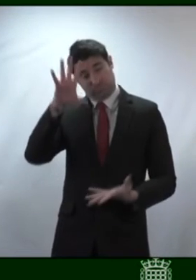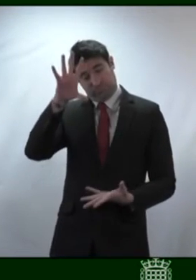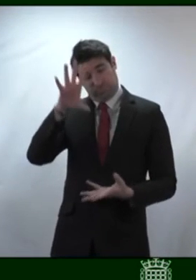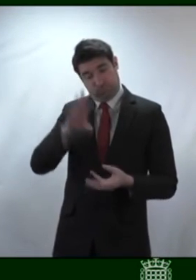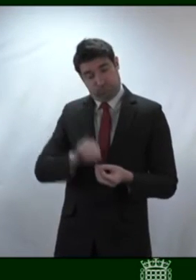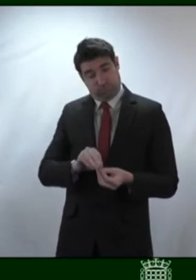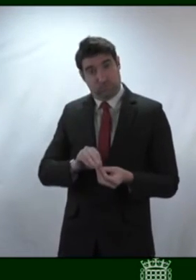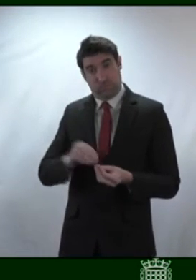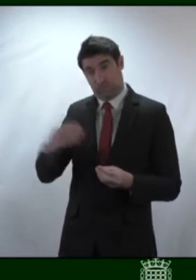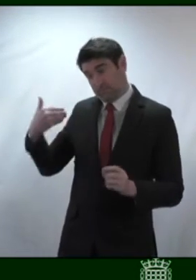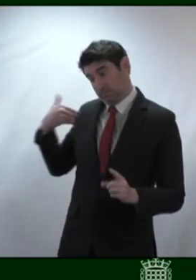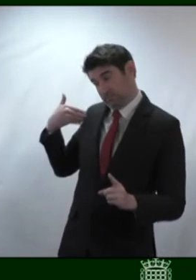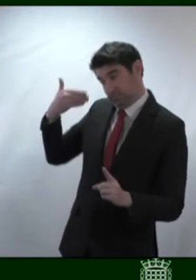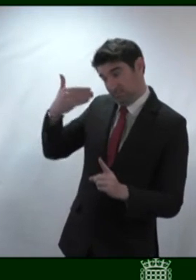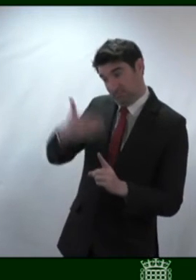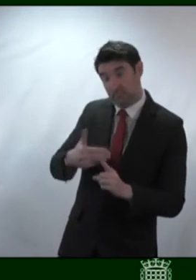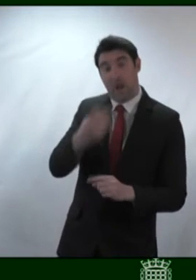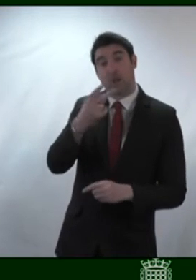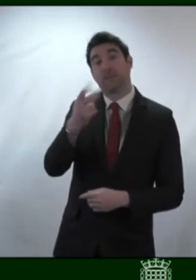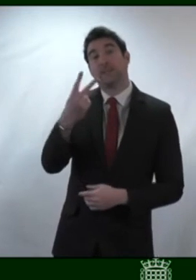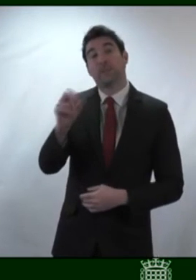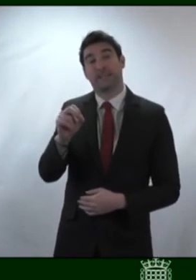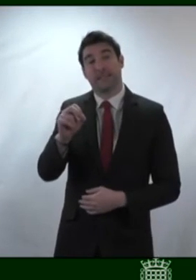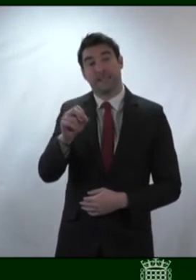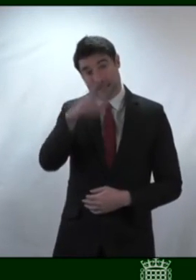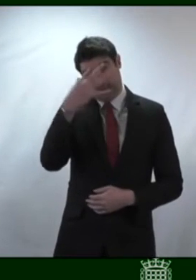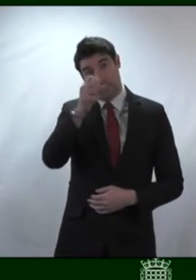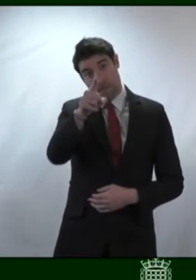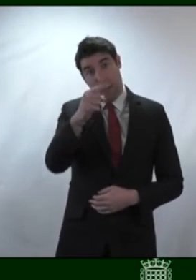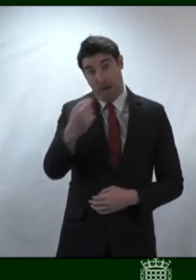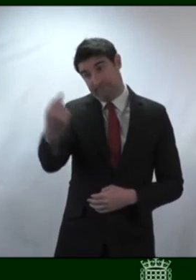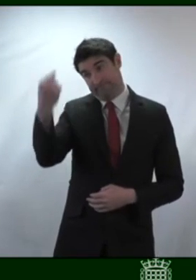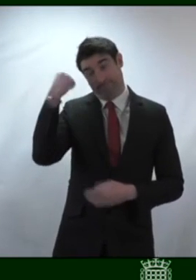and Spain were being shown on our televisions and the infection rates were rising in the